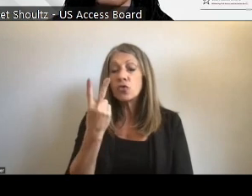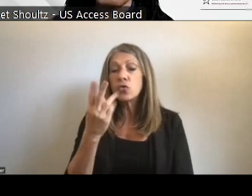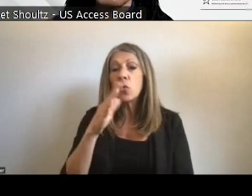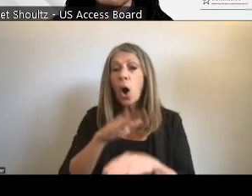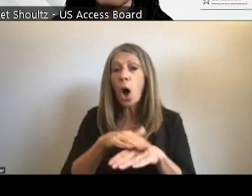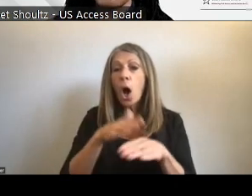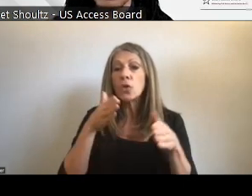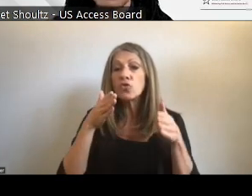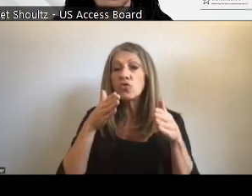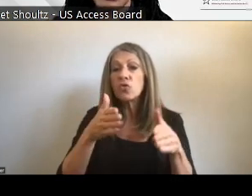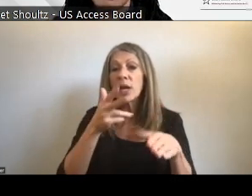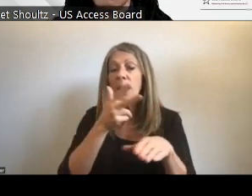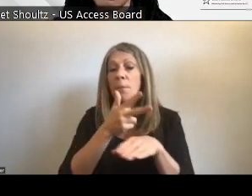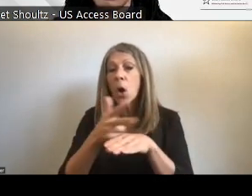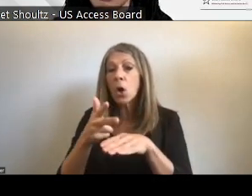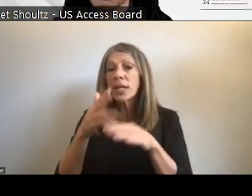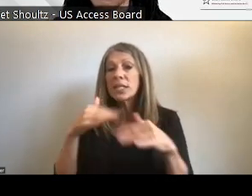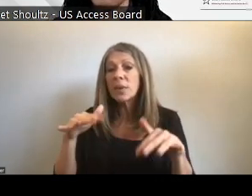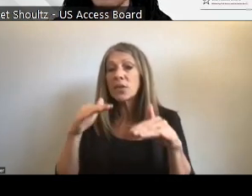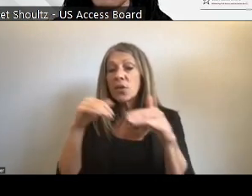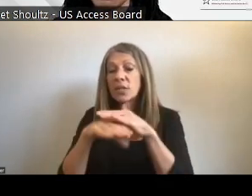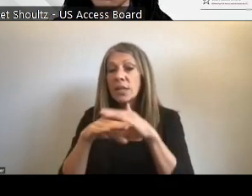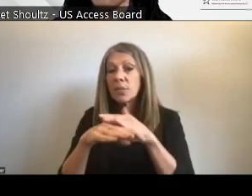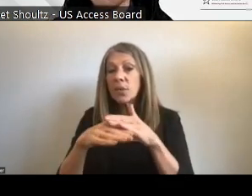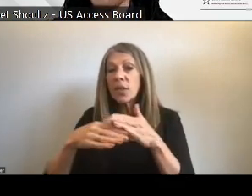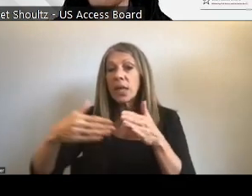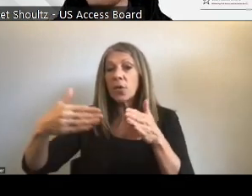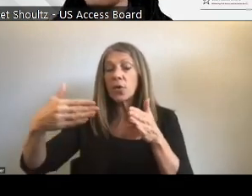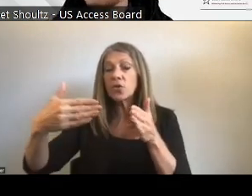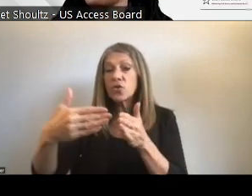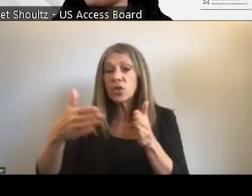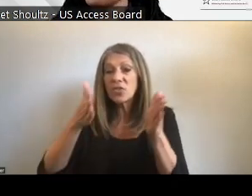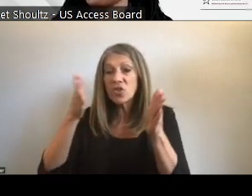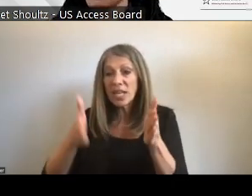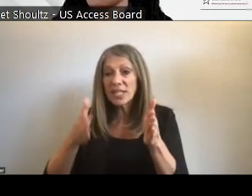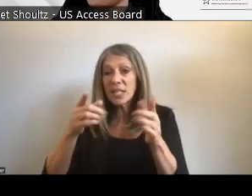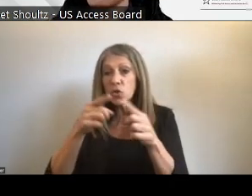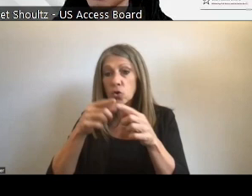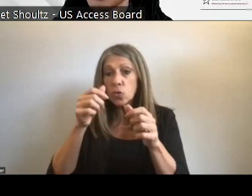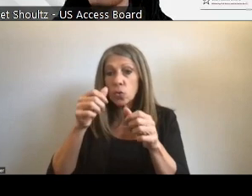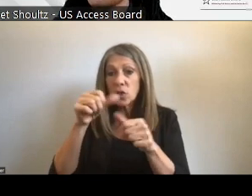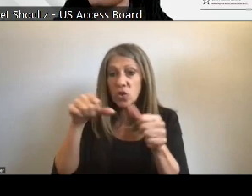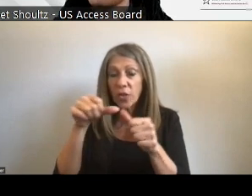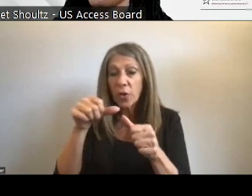parallel parking spaces that are accessible and adjacent to each other. One one shouldn't have to